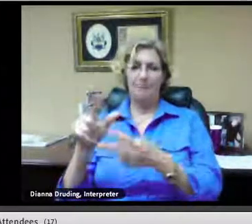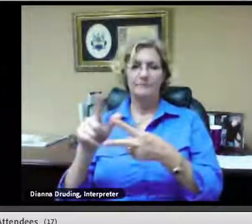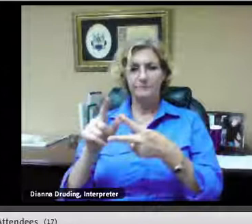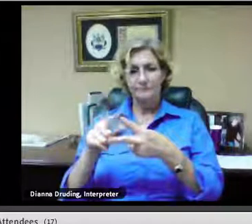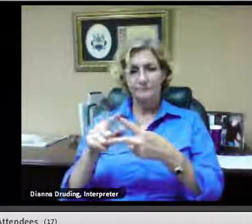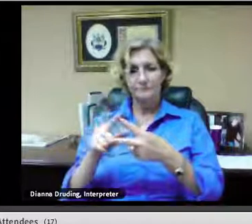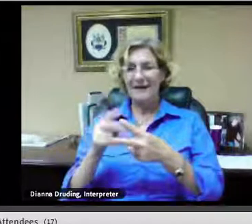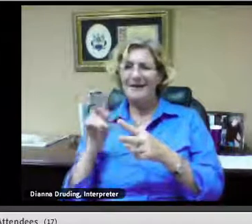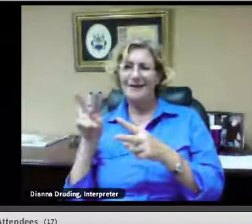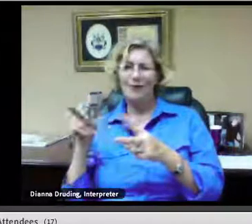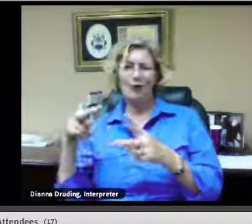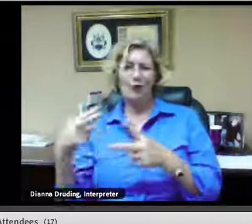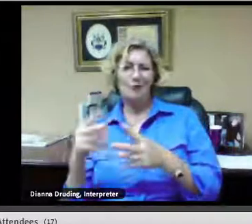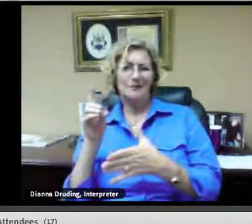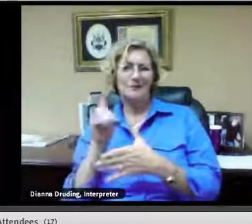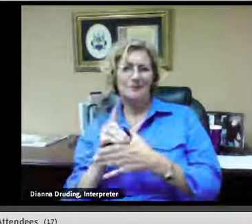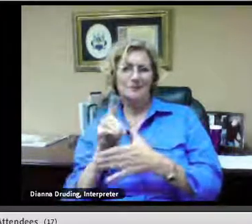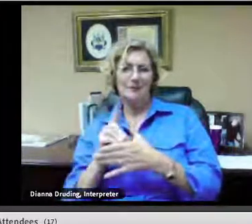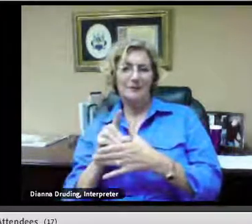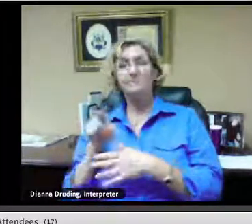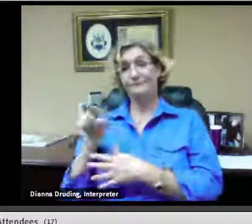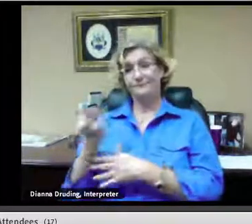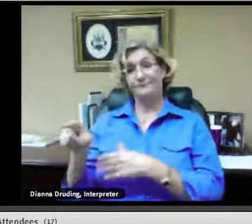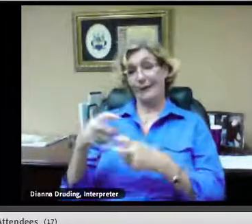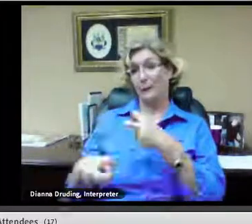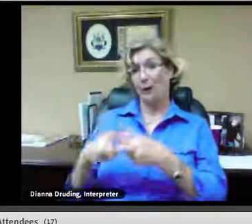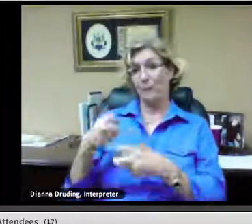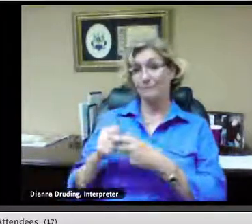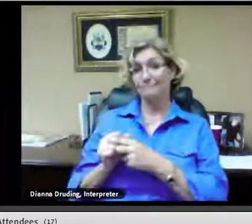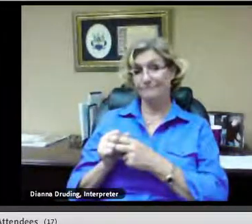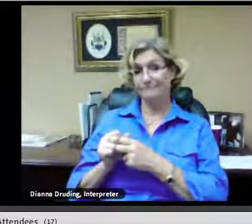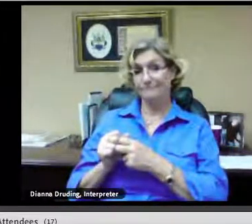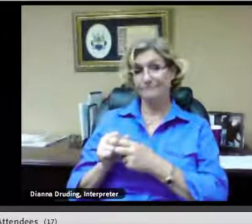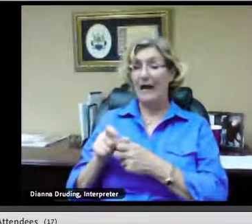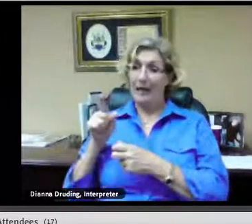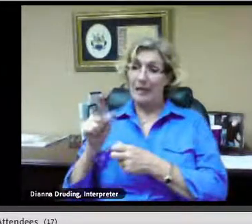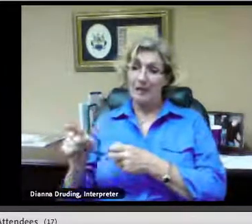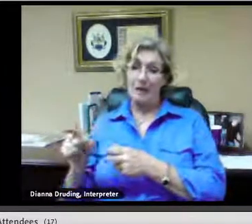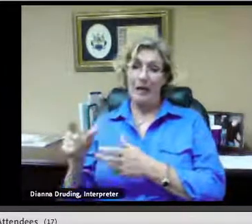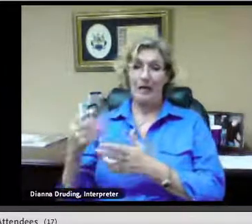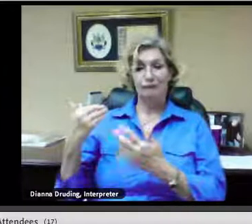Okay? Disability is caused by disease, by trauma or other health --